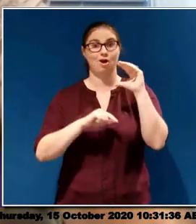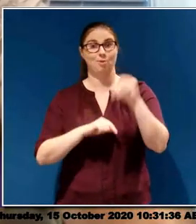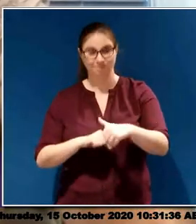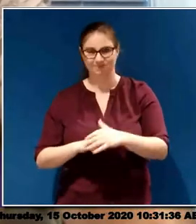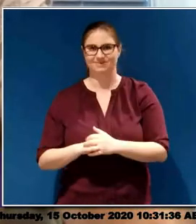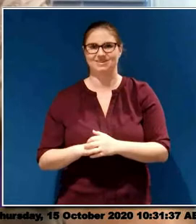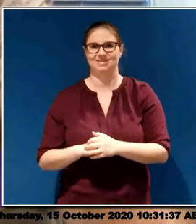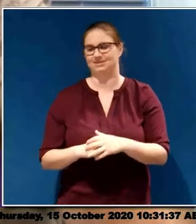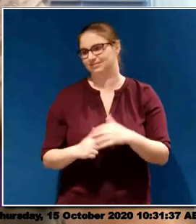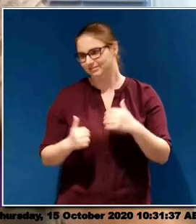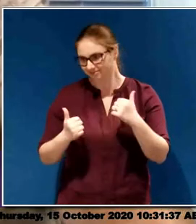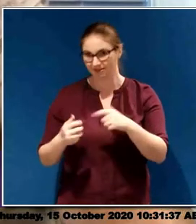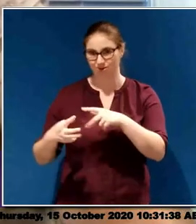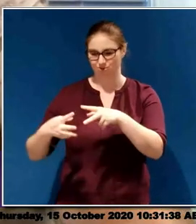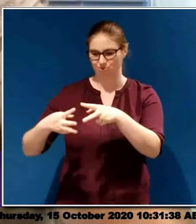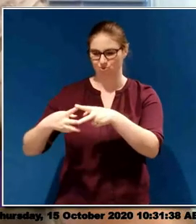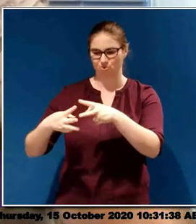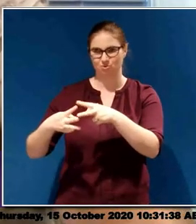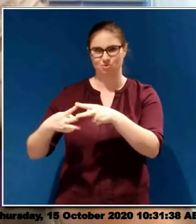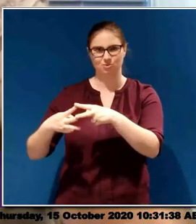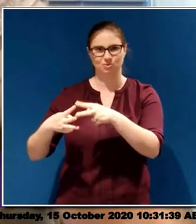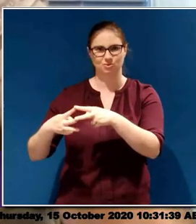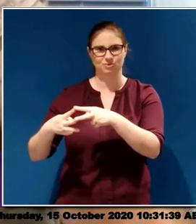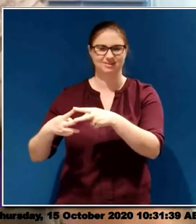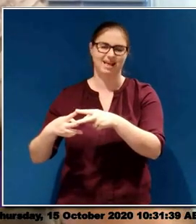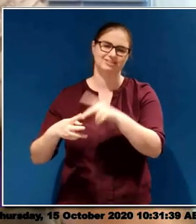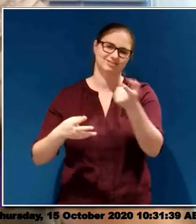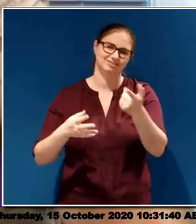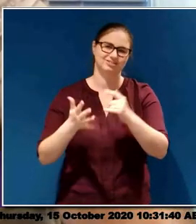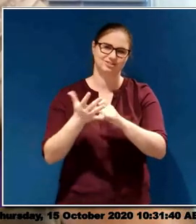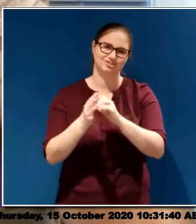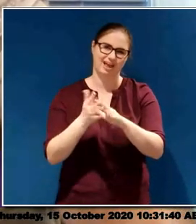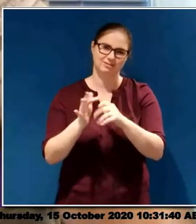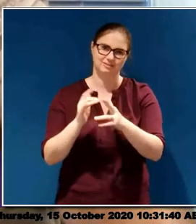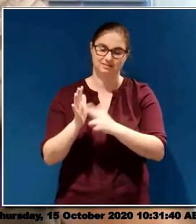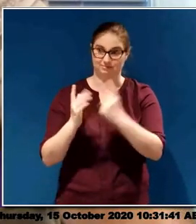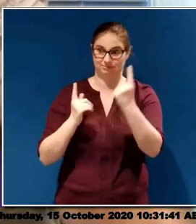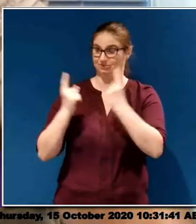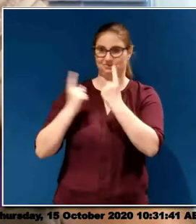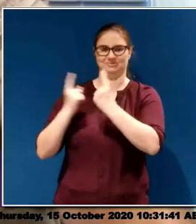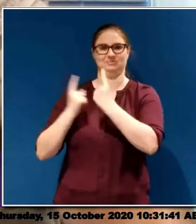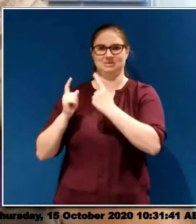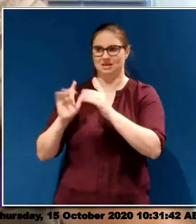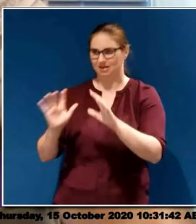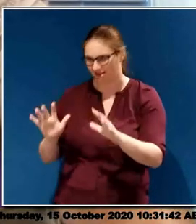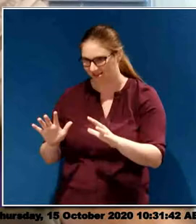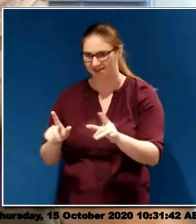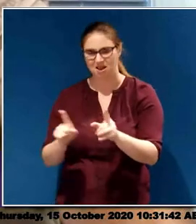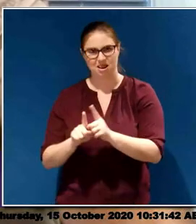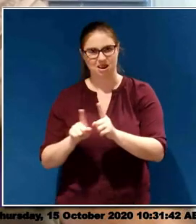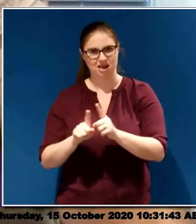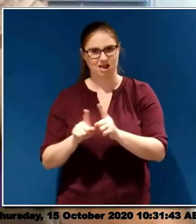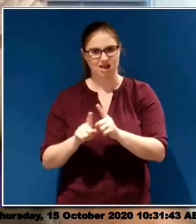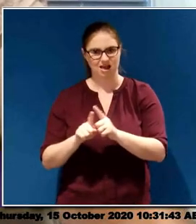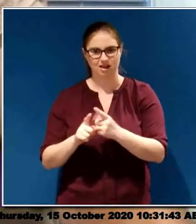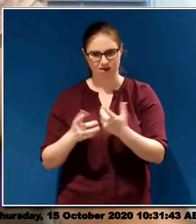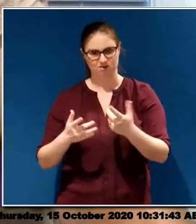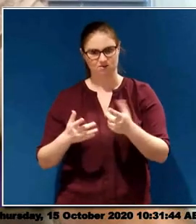the other two boys and Sharon, that, you know, "You're the dad, not me", that's what one of the boys said to me once.